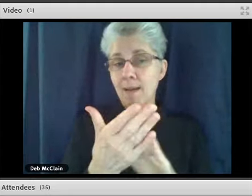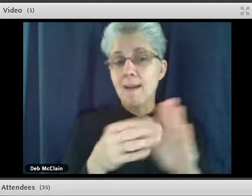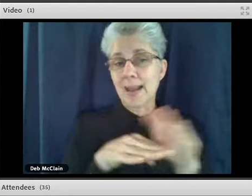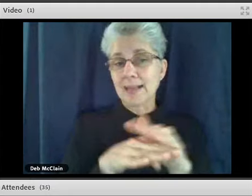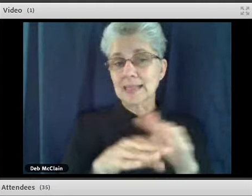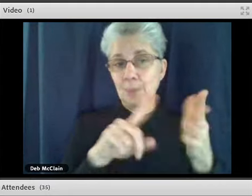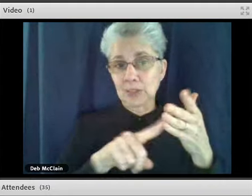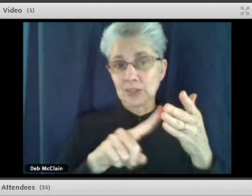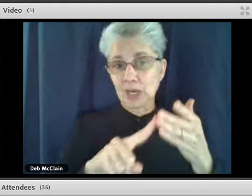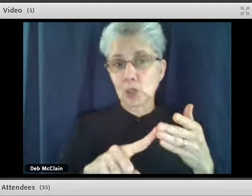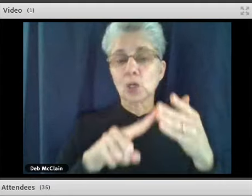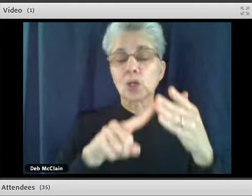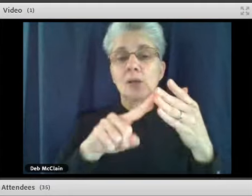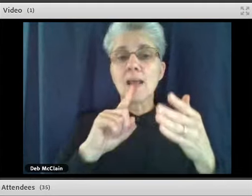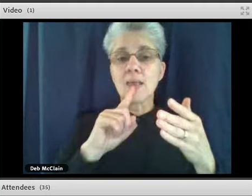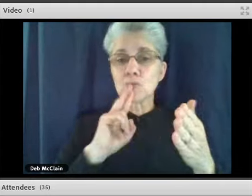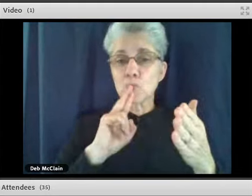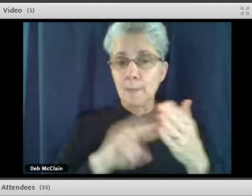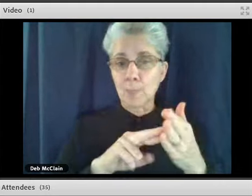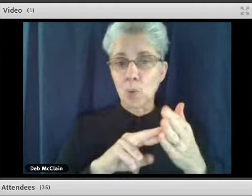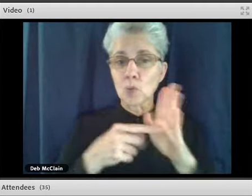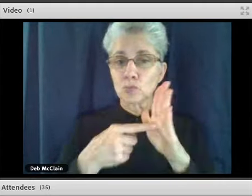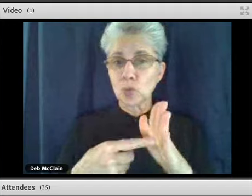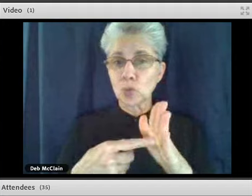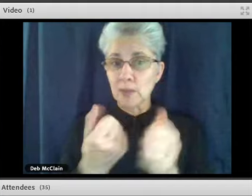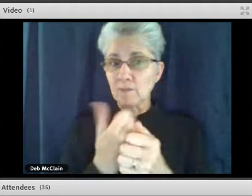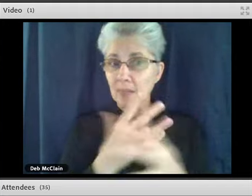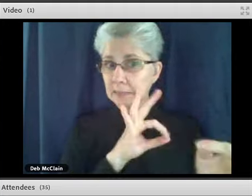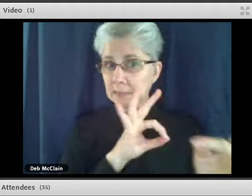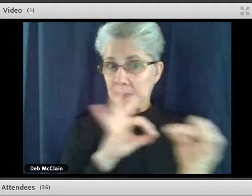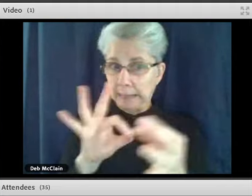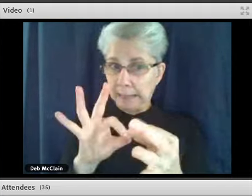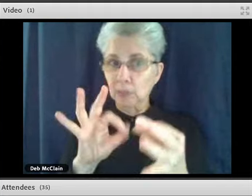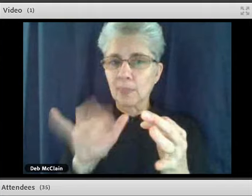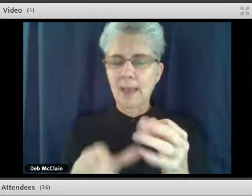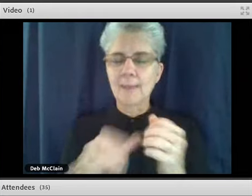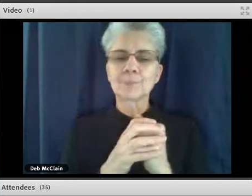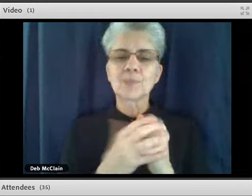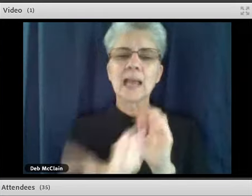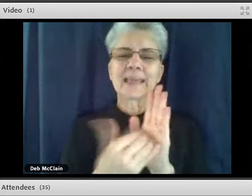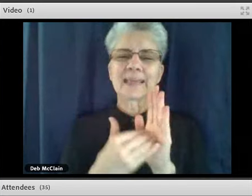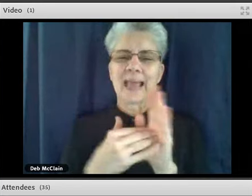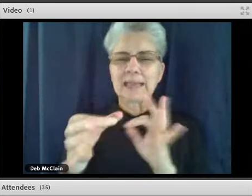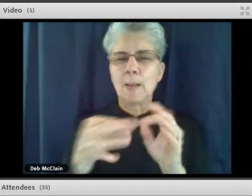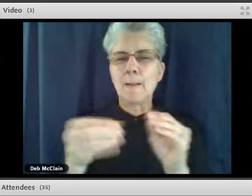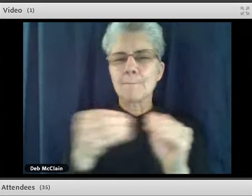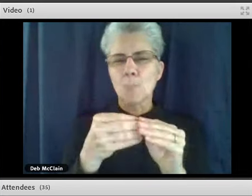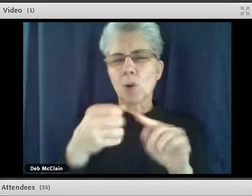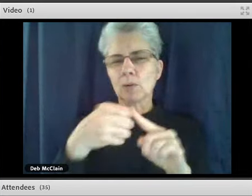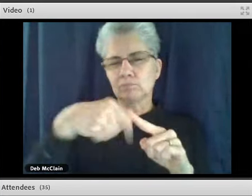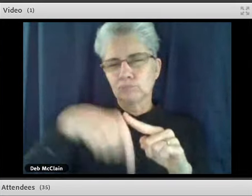if you show that you've run the accessibility checker. And there's a report there, and it shows that everything is clear.